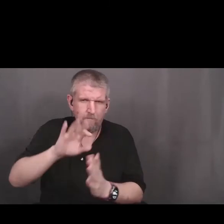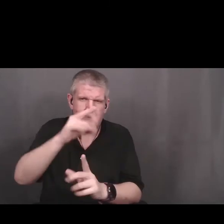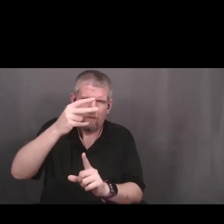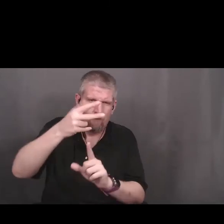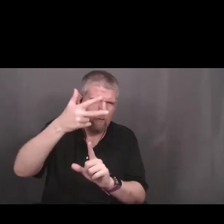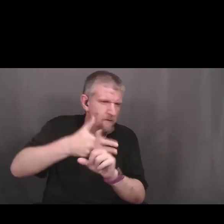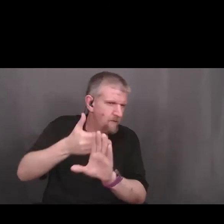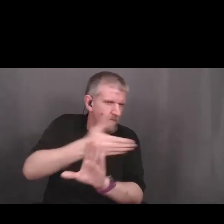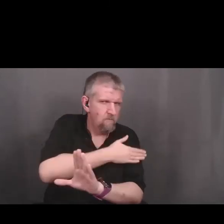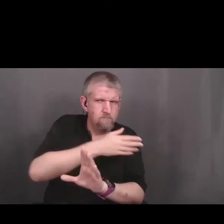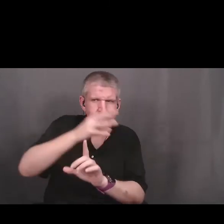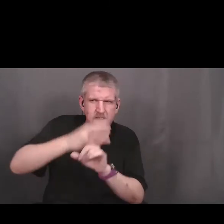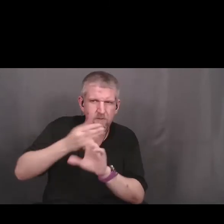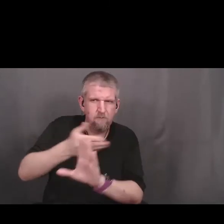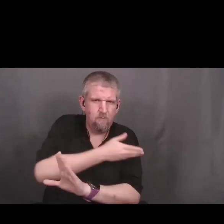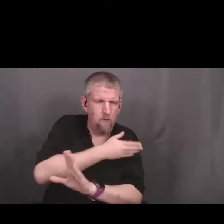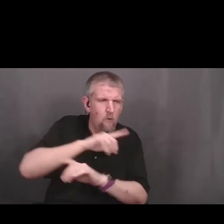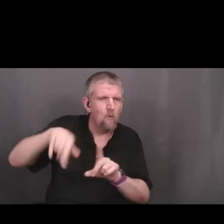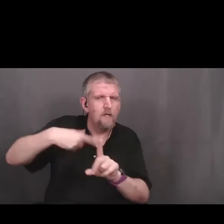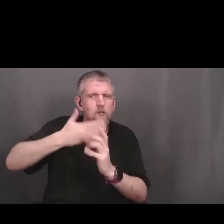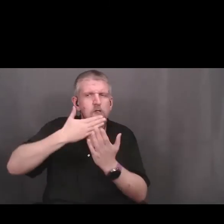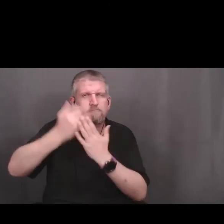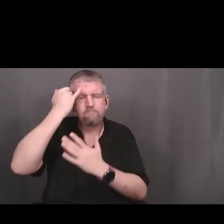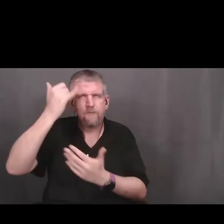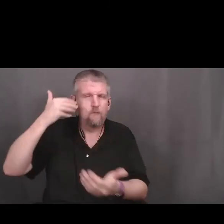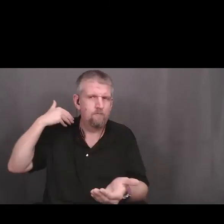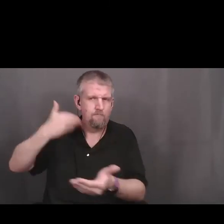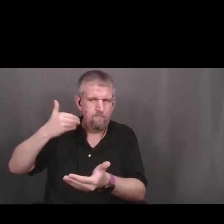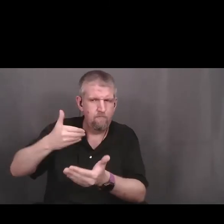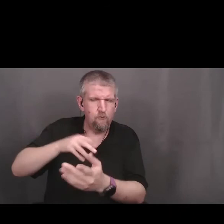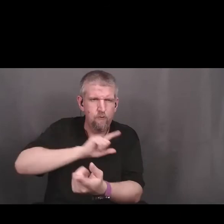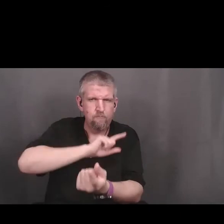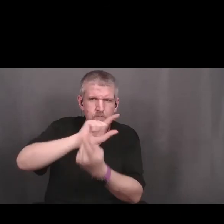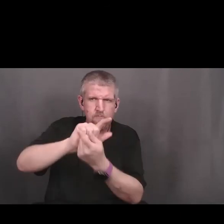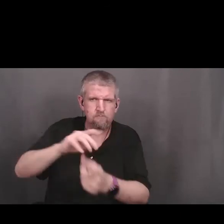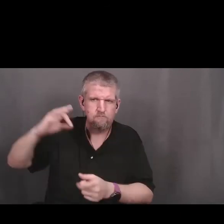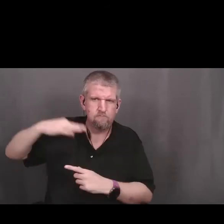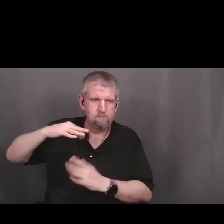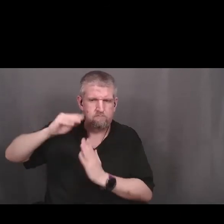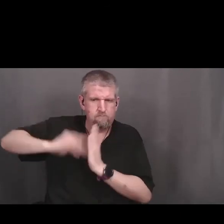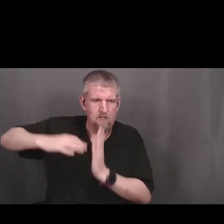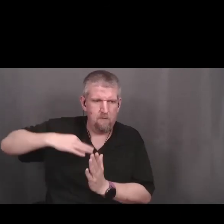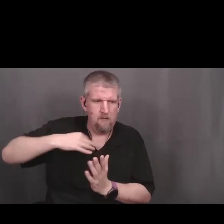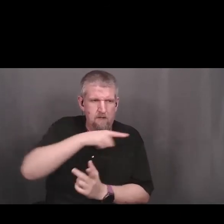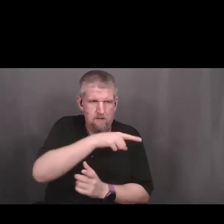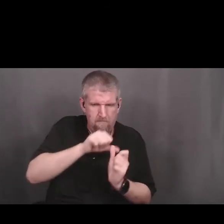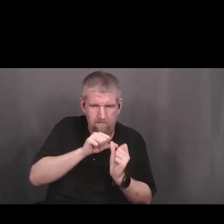or any suggestion on a timeline for approaching them to make sure that transition is smooth.